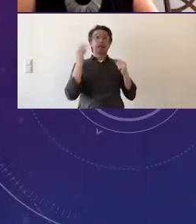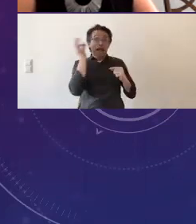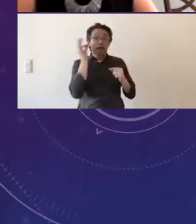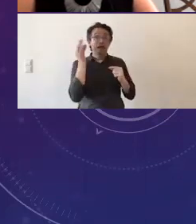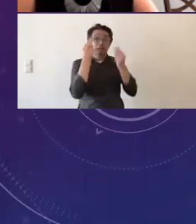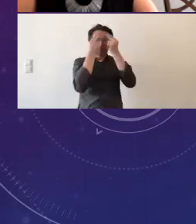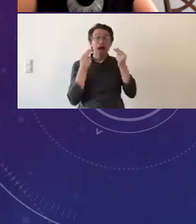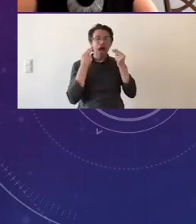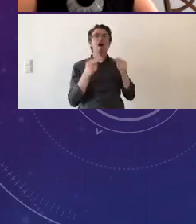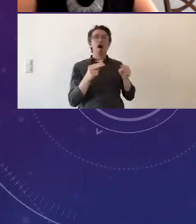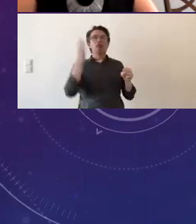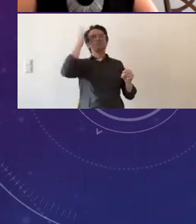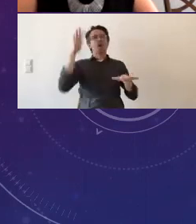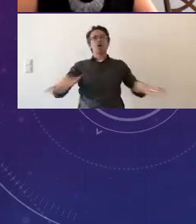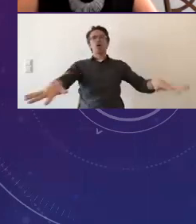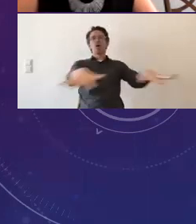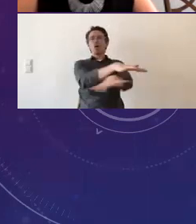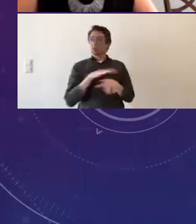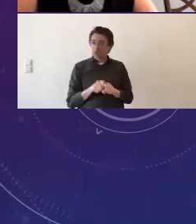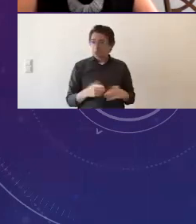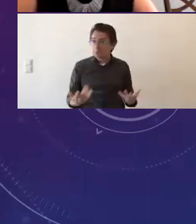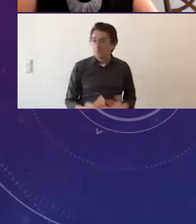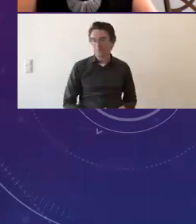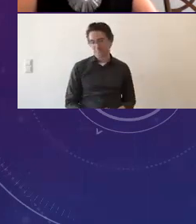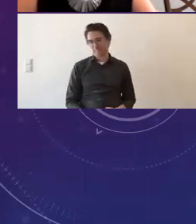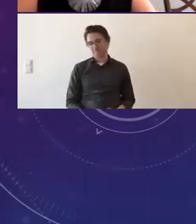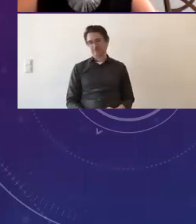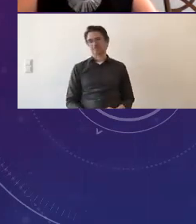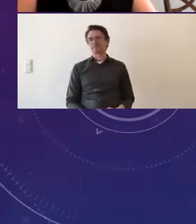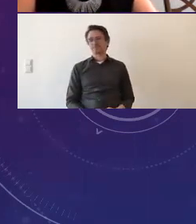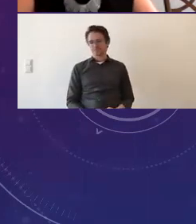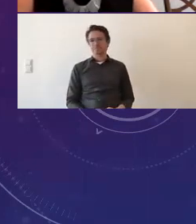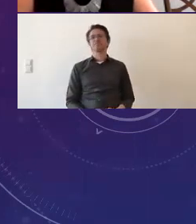no longer touch each other should not be touching there are ways to continue to